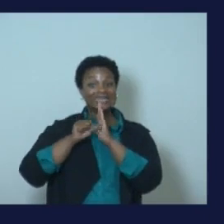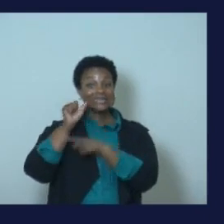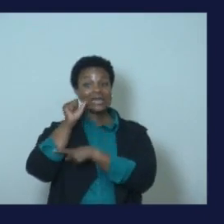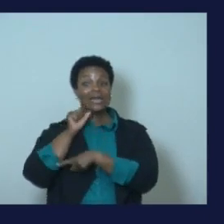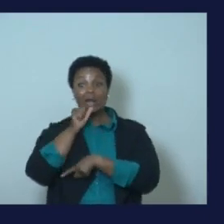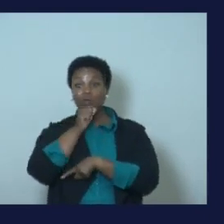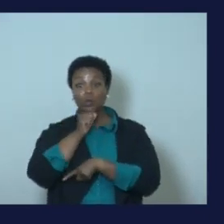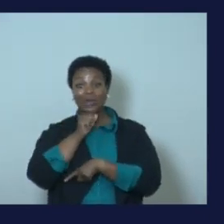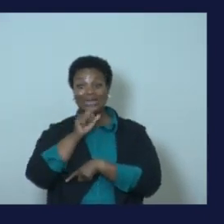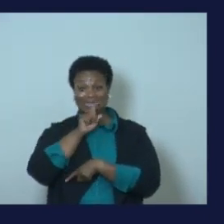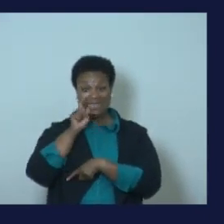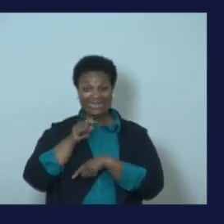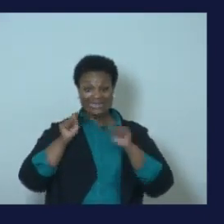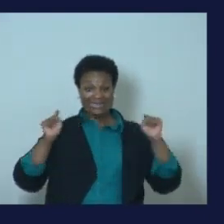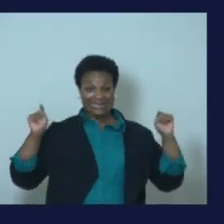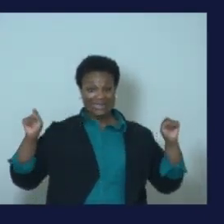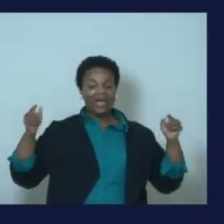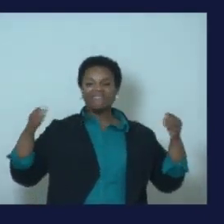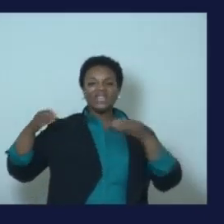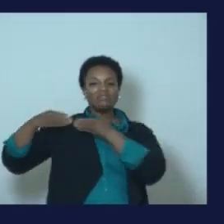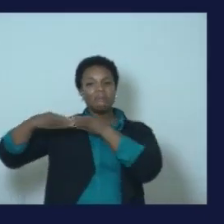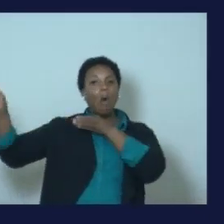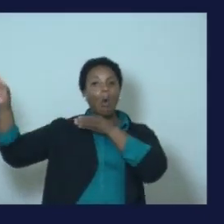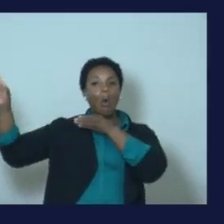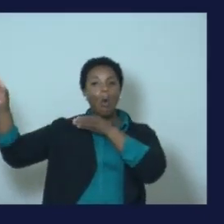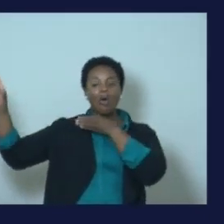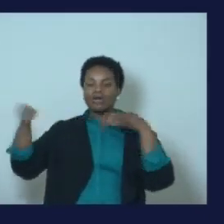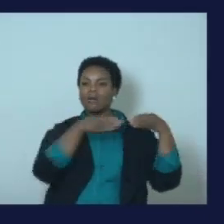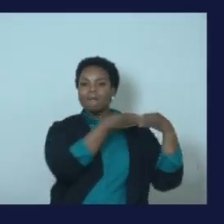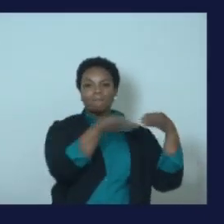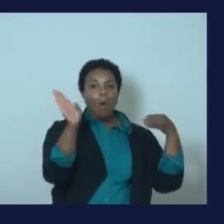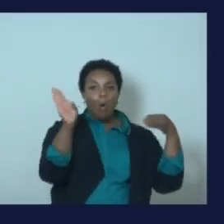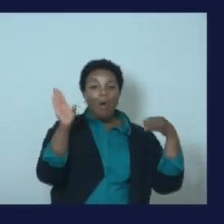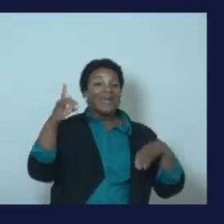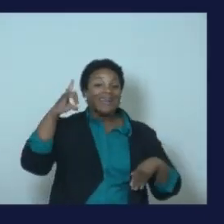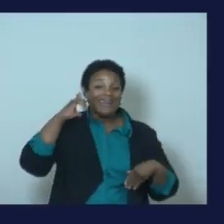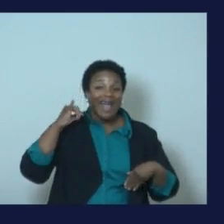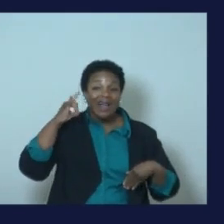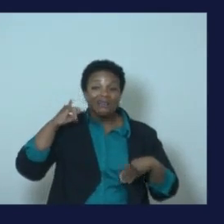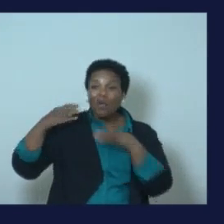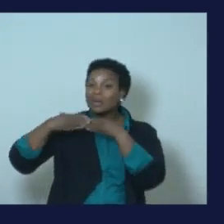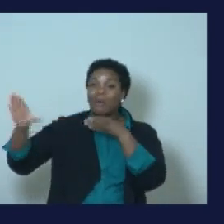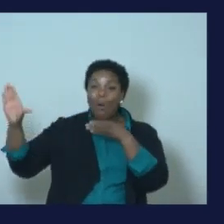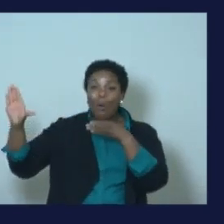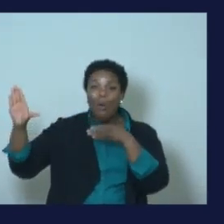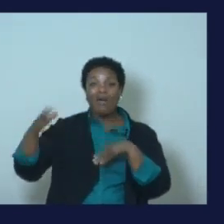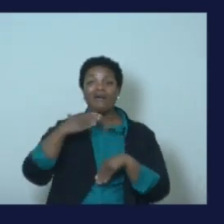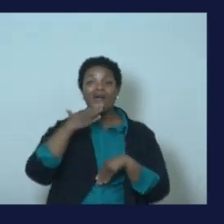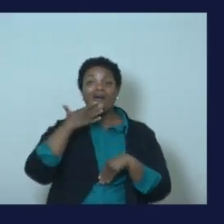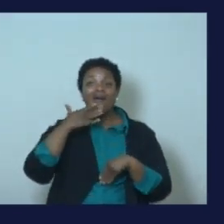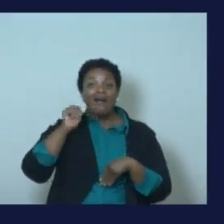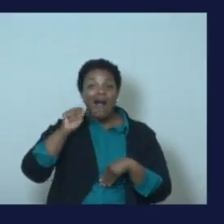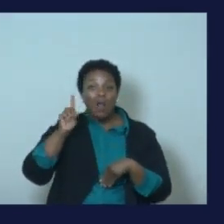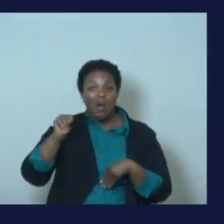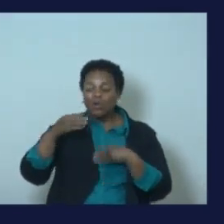SO A COUPLE OF OUR NEIGHBORING STATES OPENED UP FASTER AND BROUGHT IN A MORE BROADER FASHION THAN WE ALL RIGHT, TEXAS, ARIZONA.